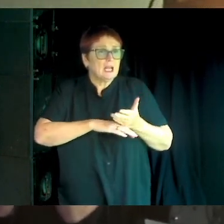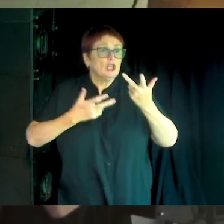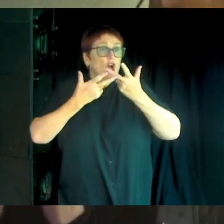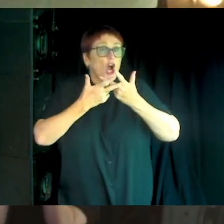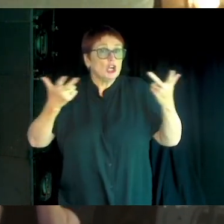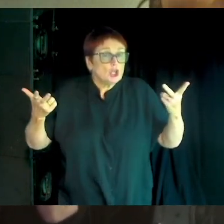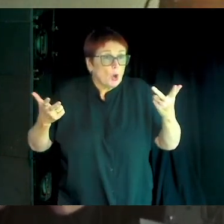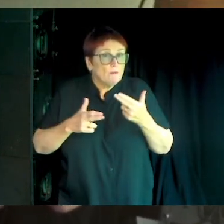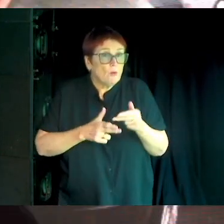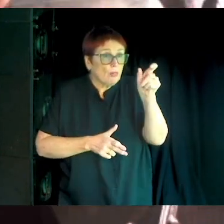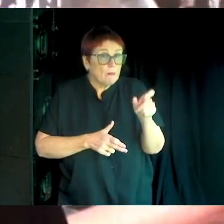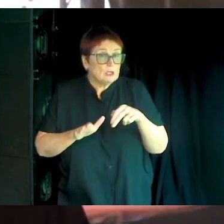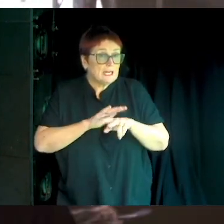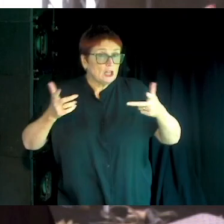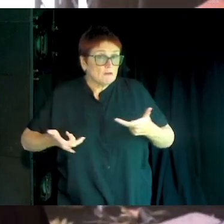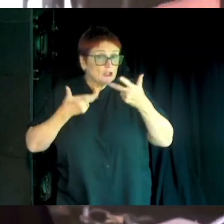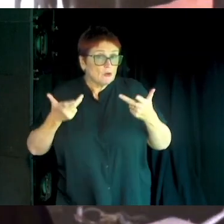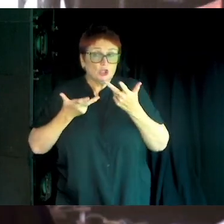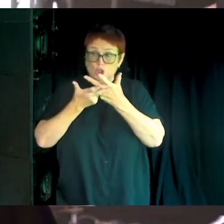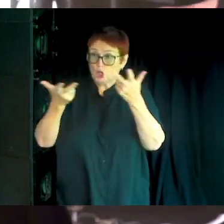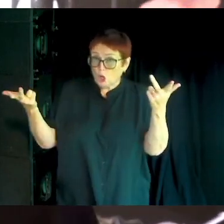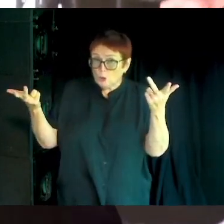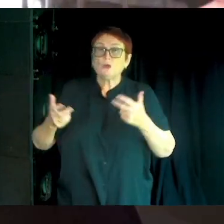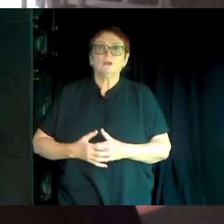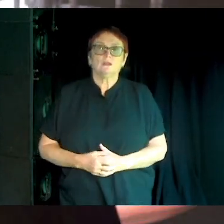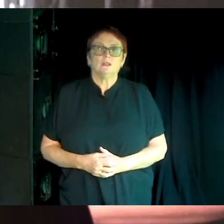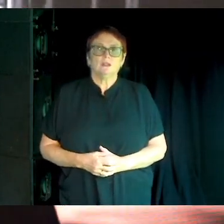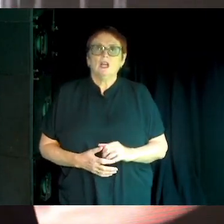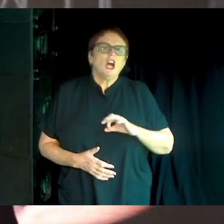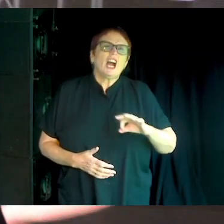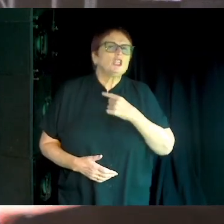like how I show the crap to everyone and then of course I will not cut it in from the customer but